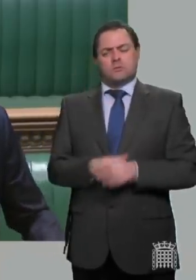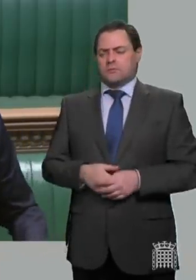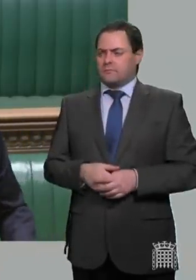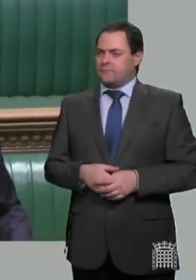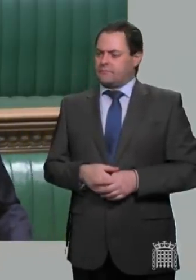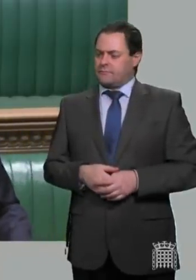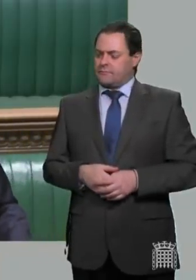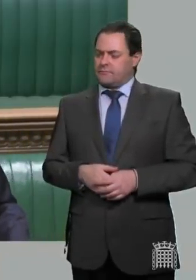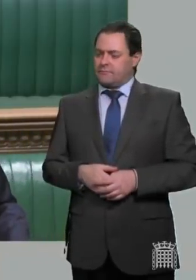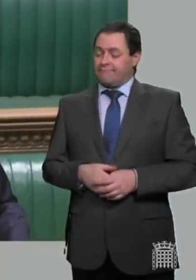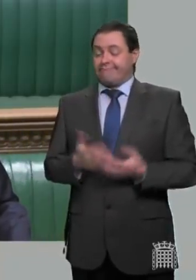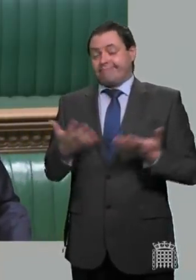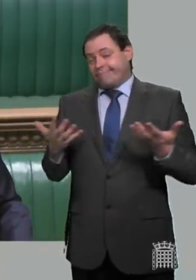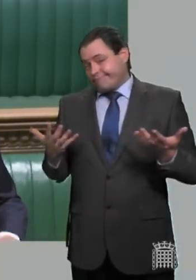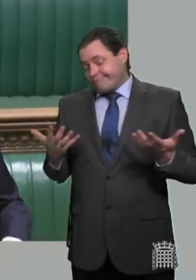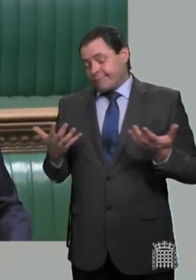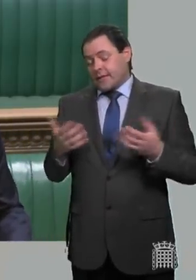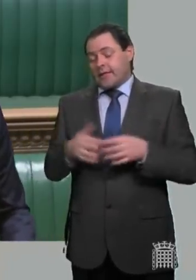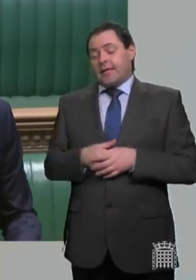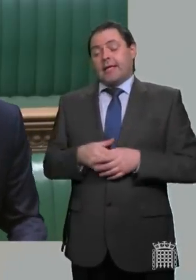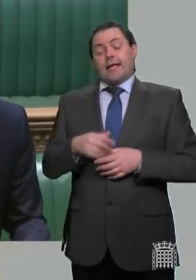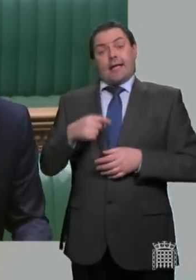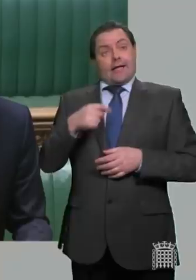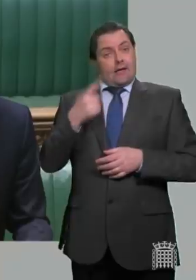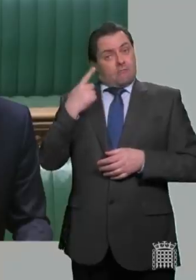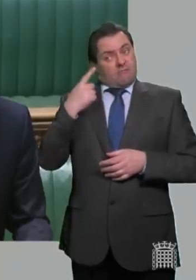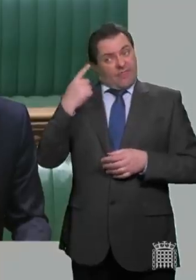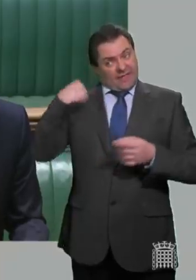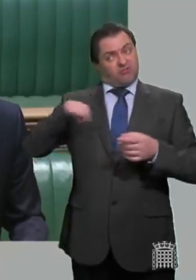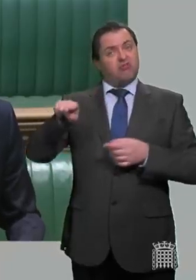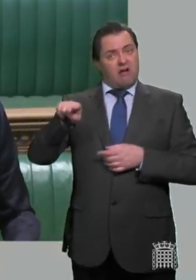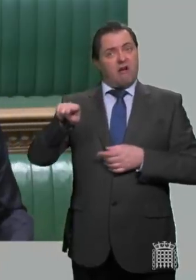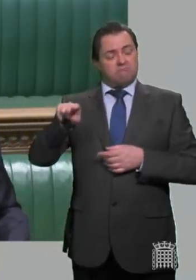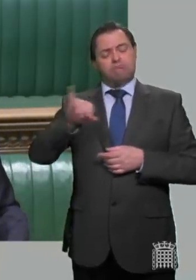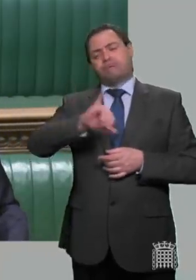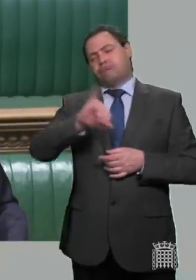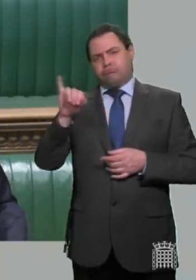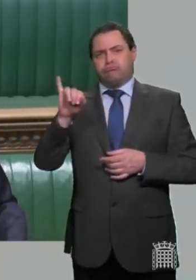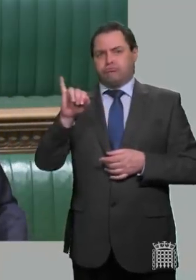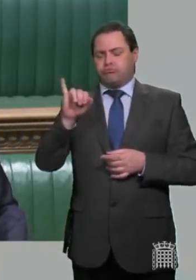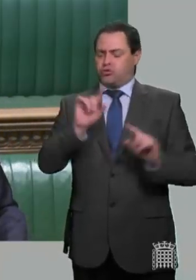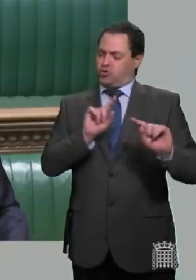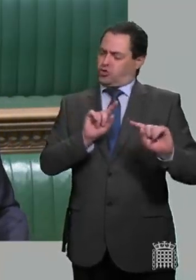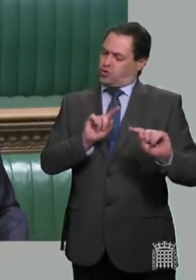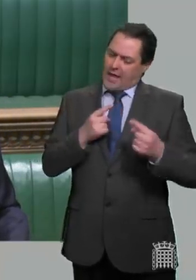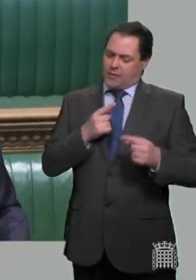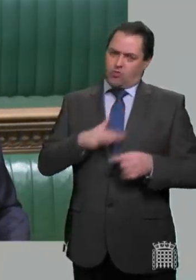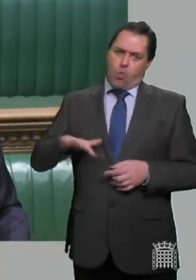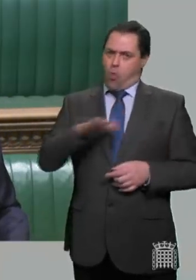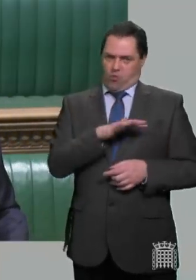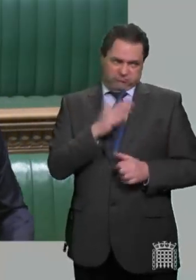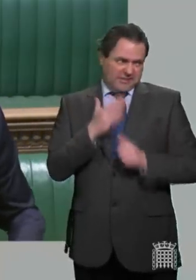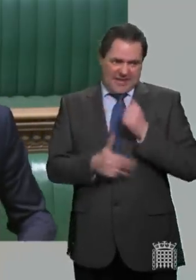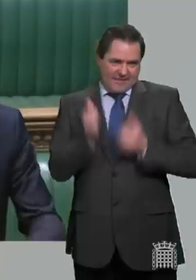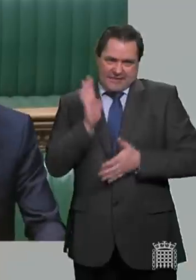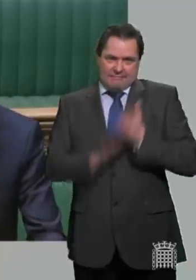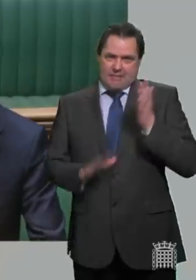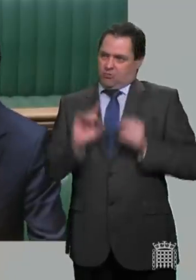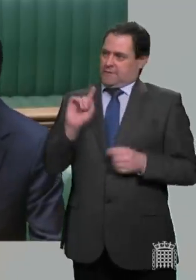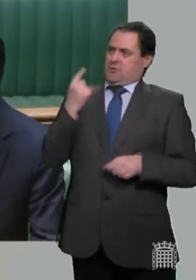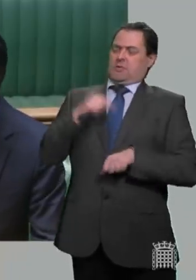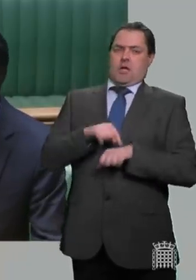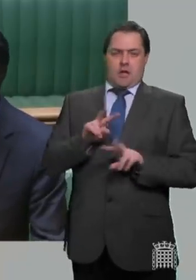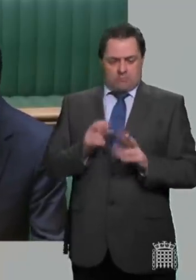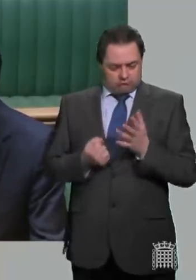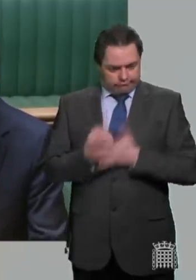And so, while this last year has been a test unlike any other, that which we are, we are.